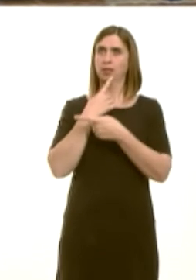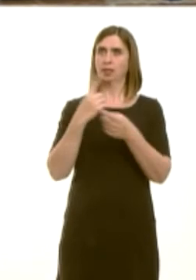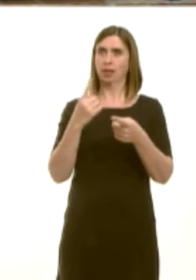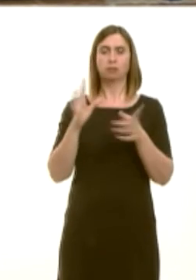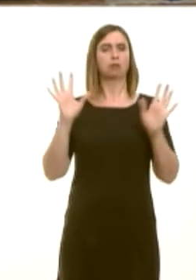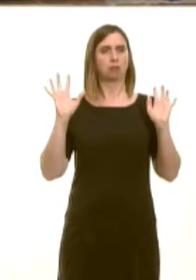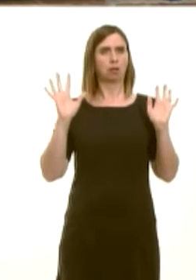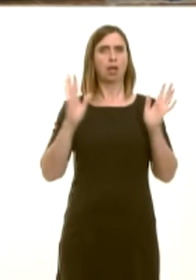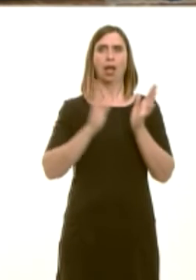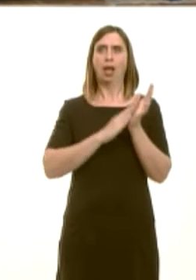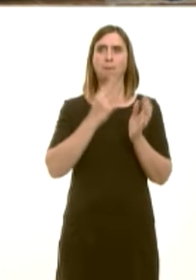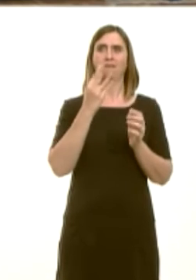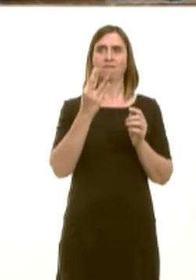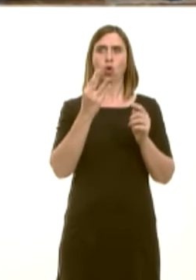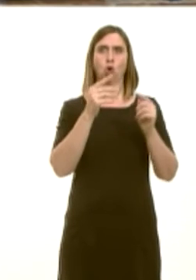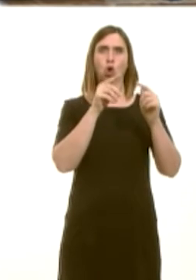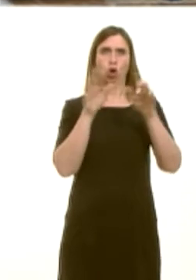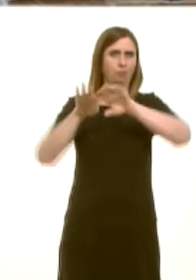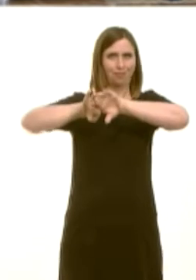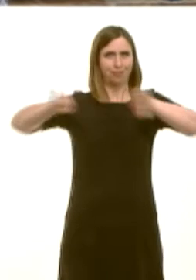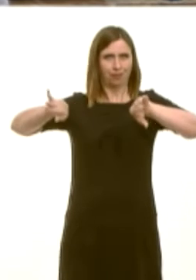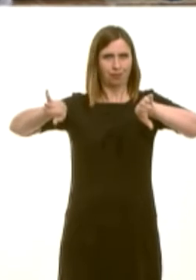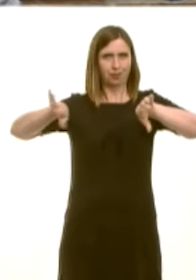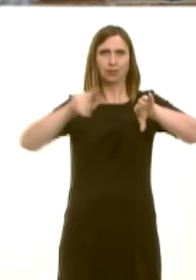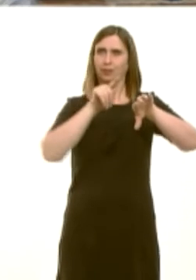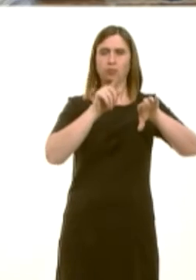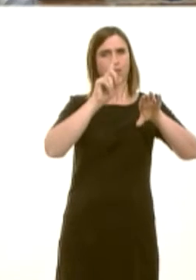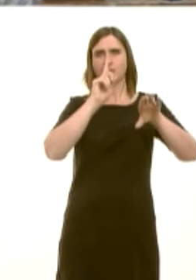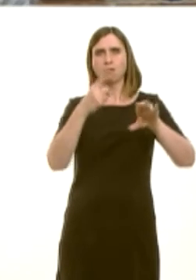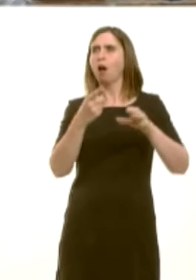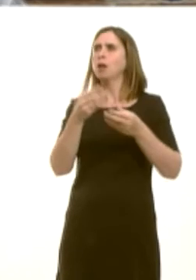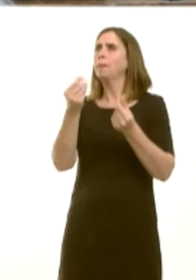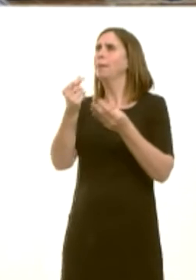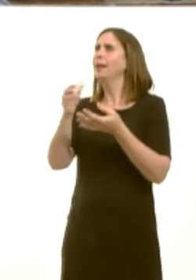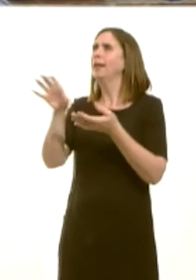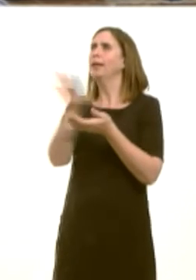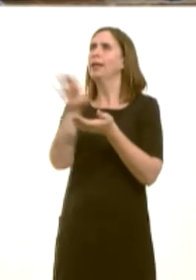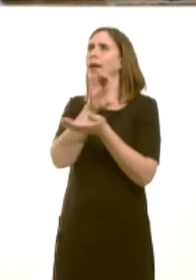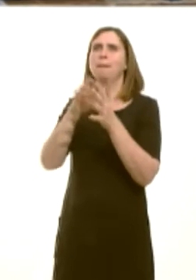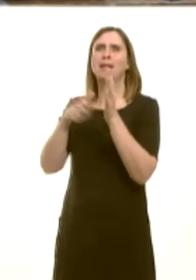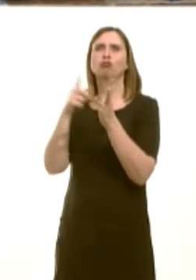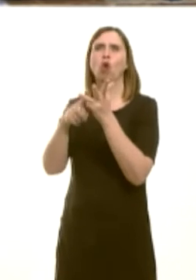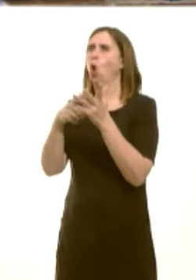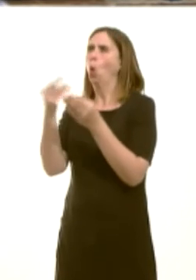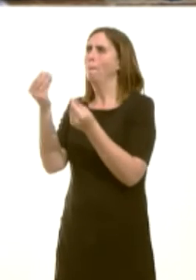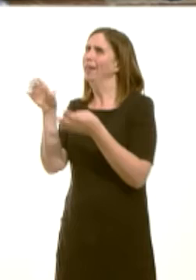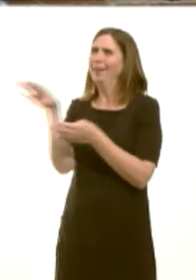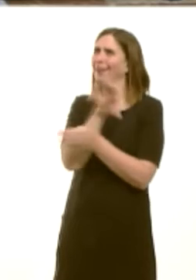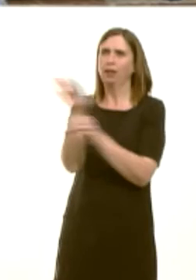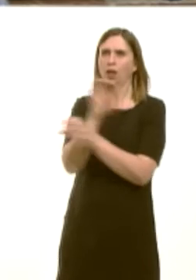for the M4 relief road. So, we canít use the money for anything else at this stage. Now, in terms of discussions with the port, we want to make sure that the bridge is of